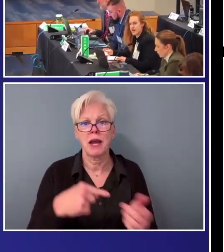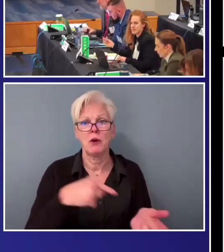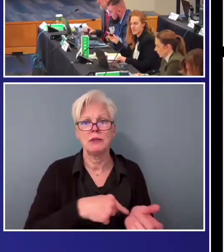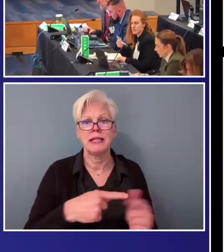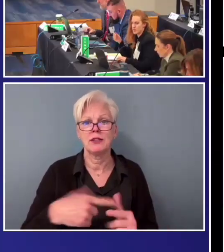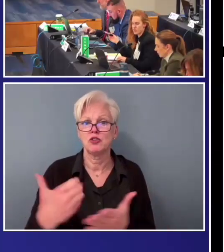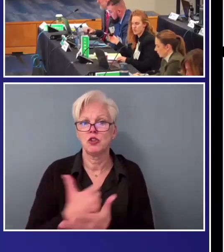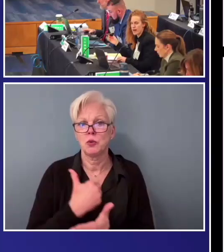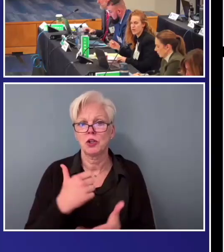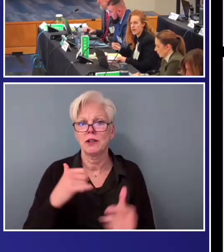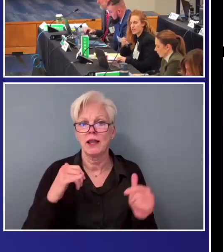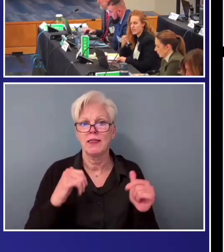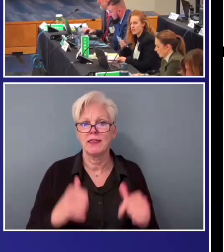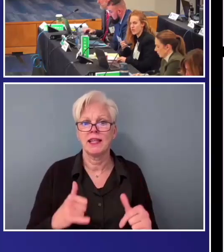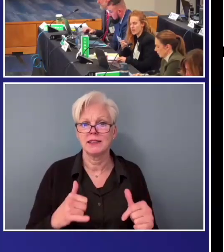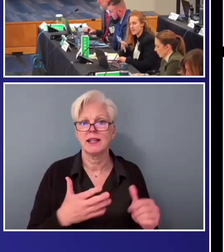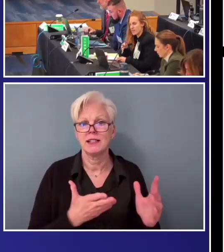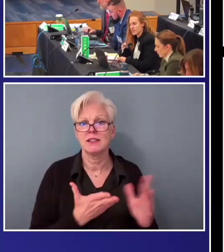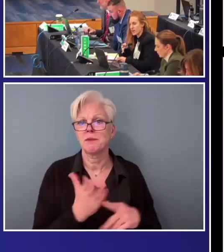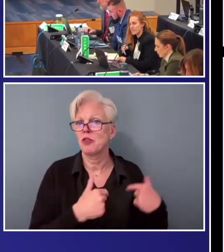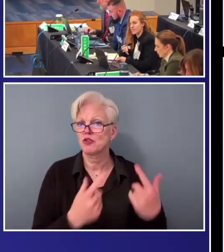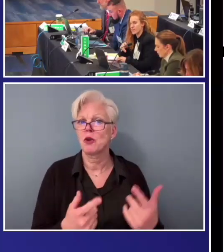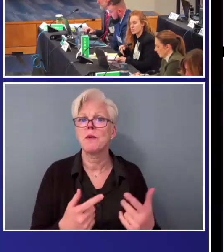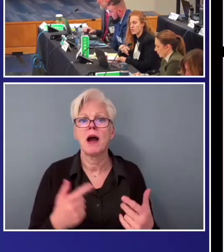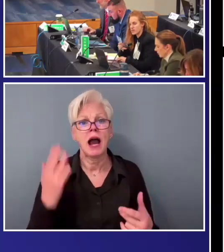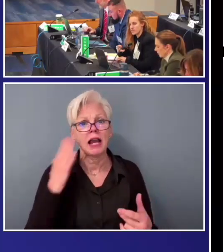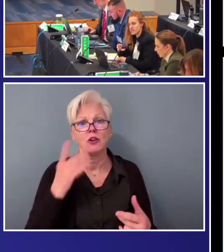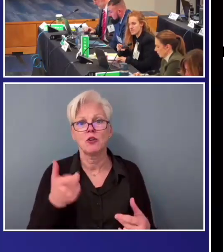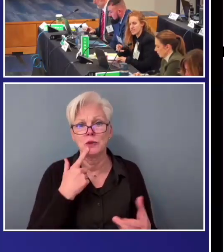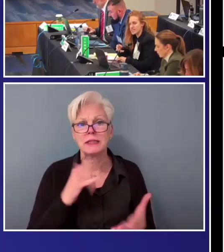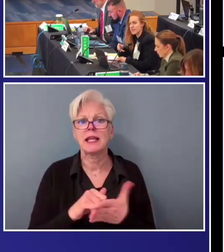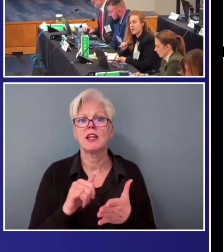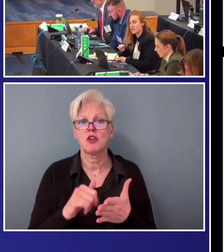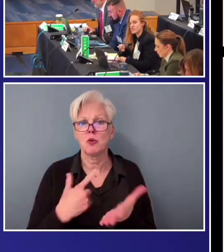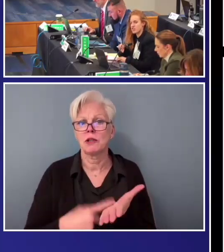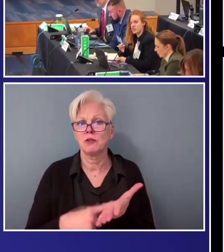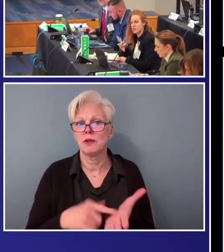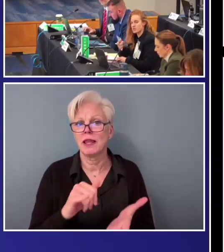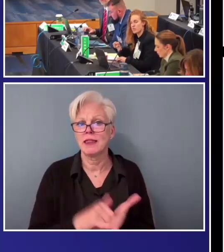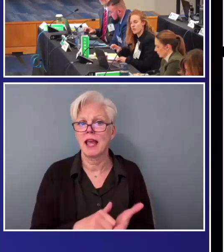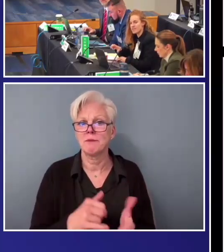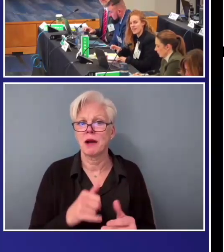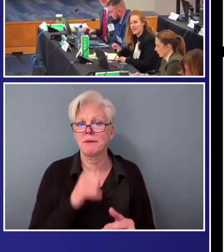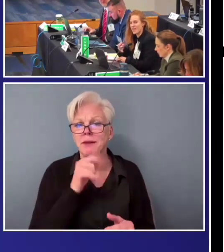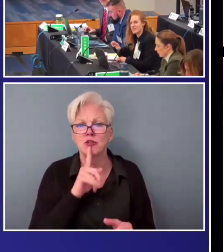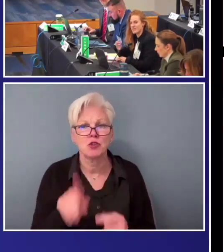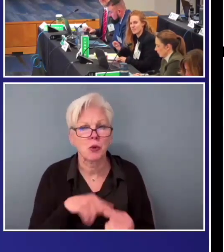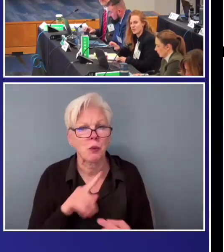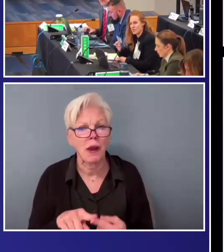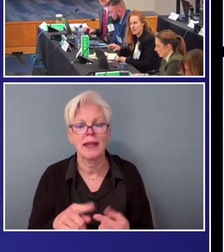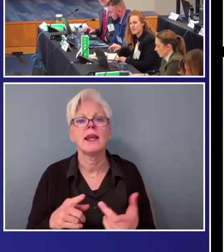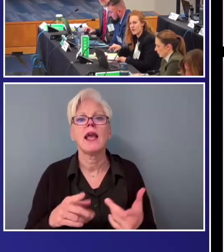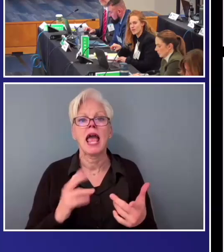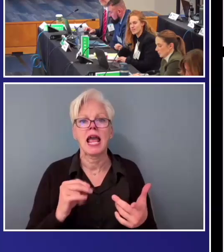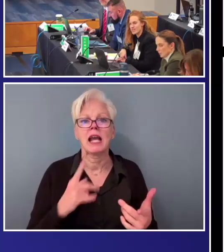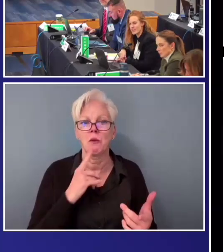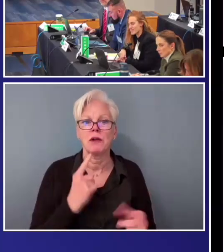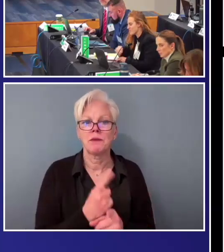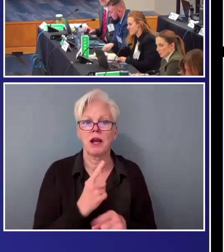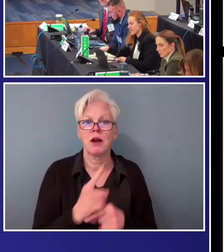This has been sort of throughout. I know that you all had telegraphed that you wanted to discuss that, but I wasn't sure at which point. And I wanted to be appropriate about when the right time to do